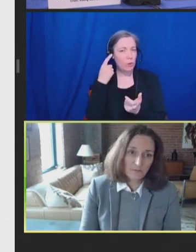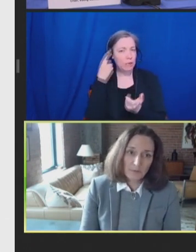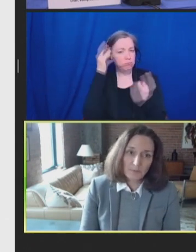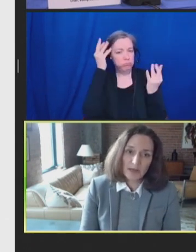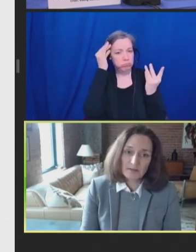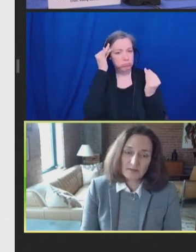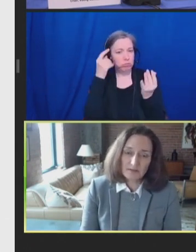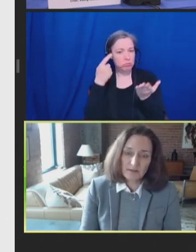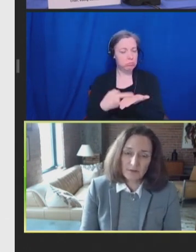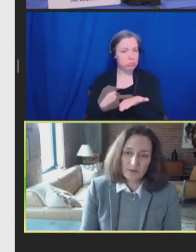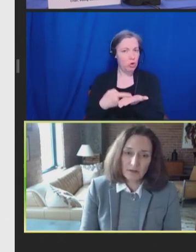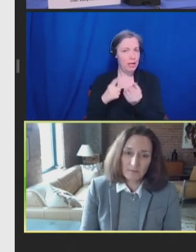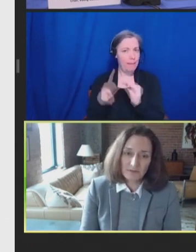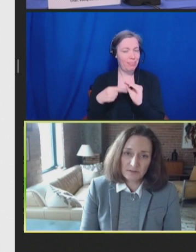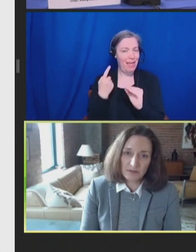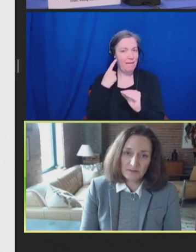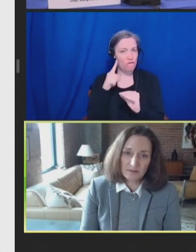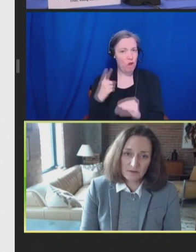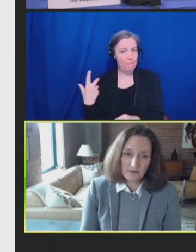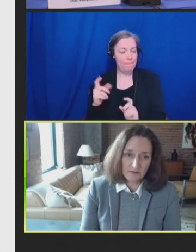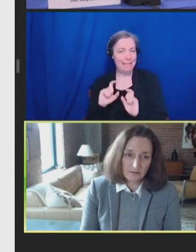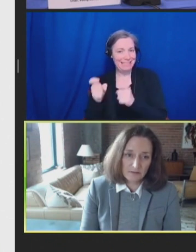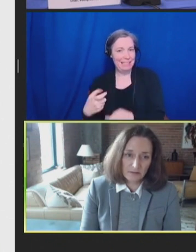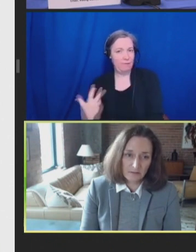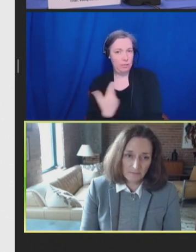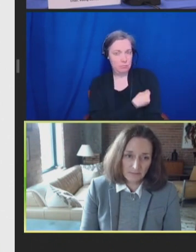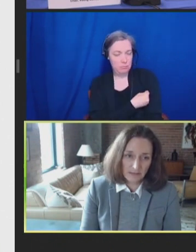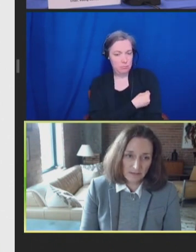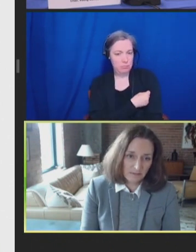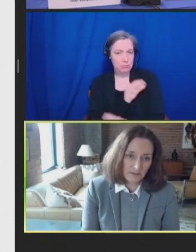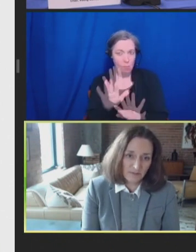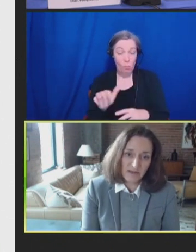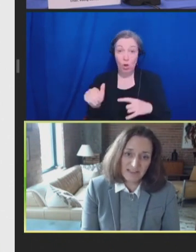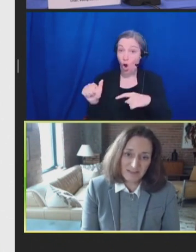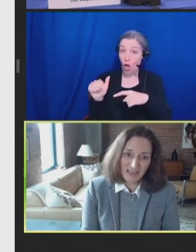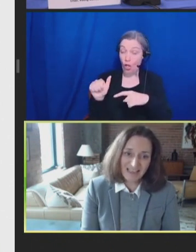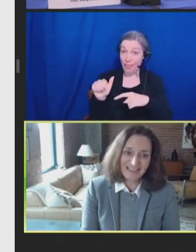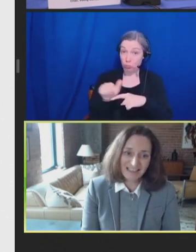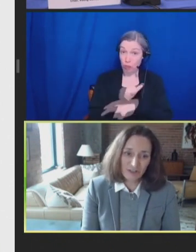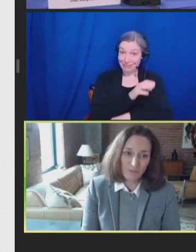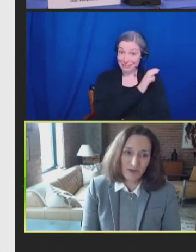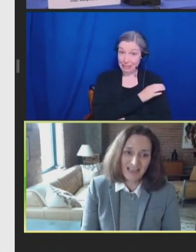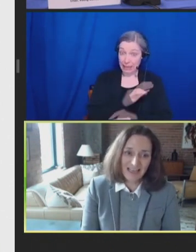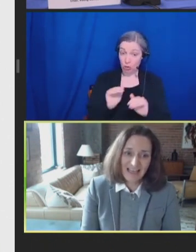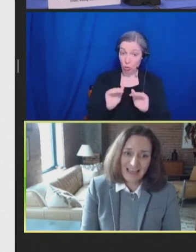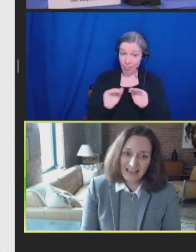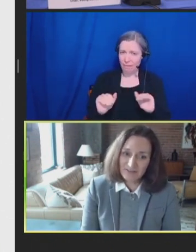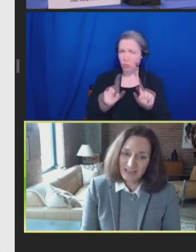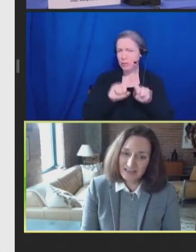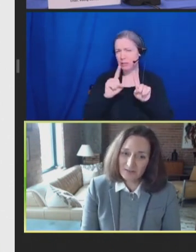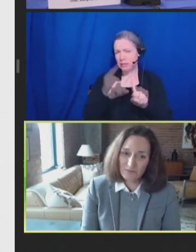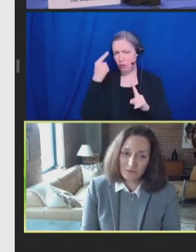So, from a practice level, some considerations, and some of that is being considered by FDA